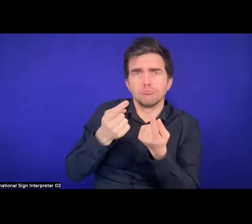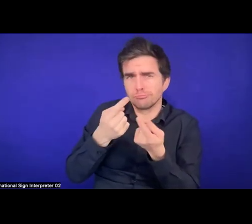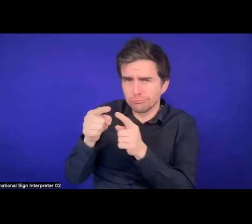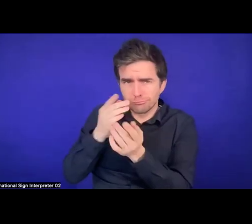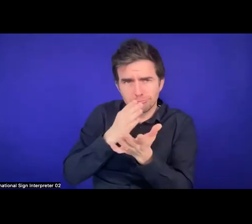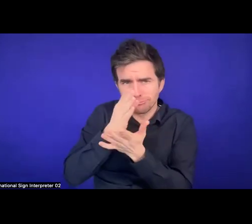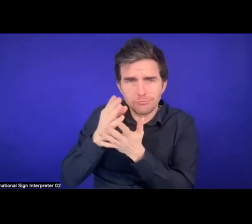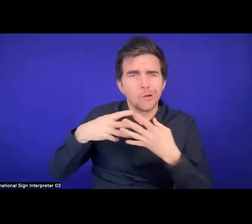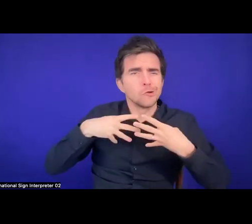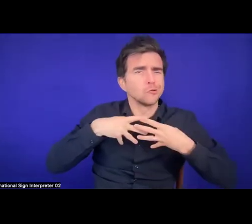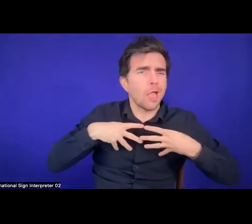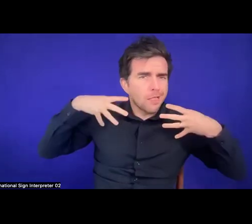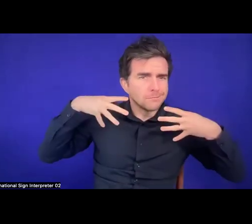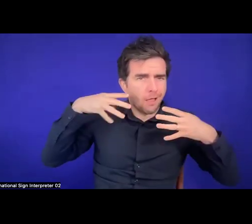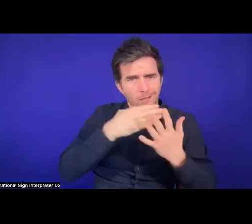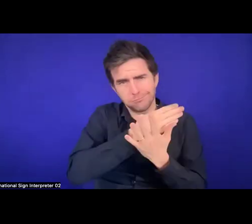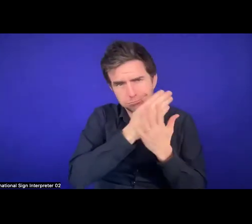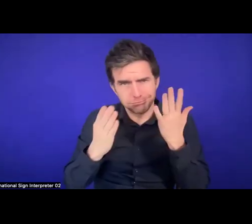observatory is a platform that brings together researchers, disability organisations